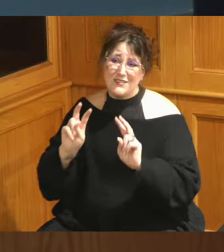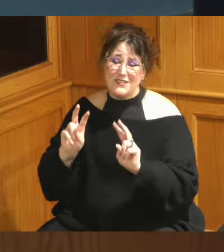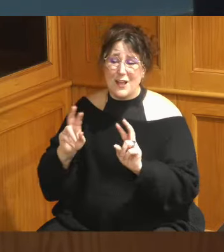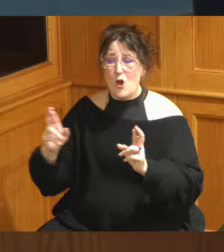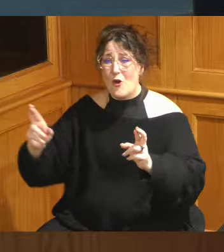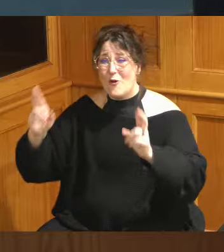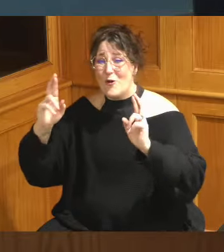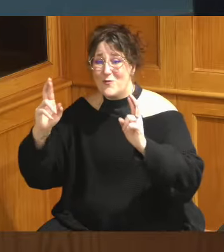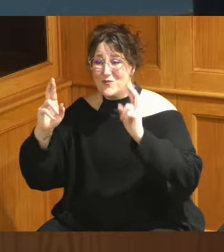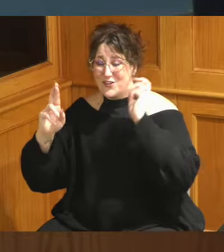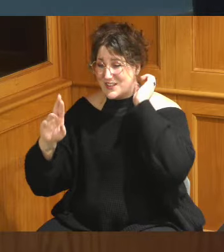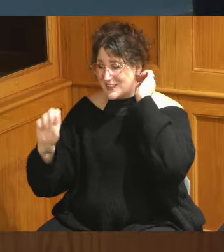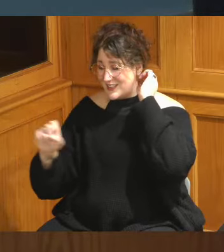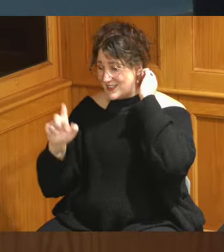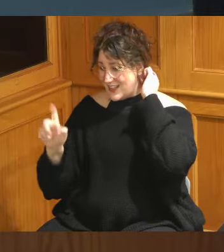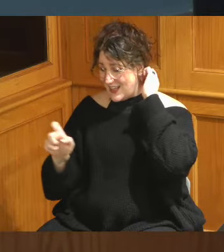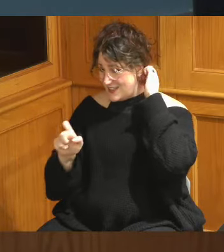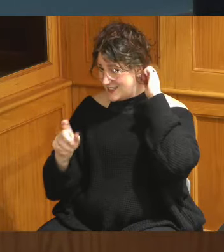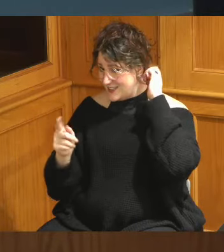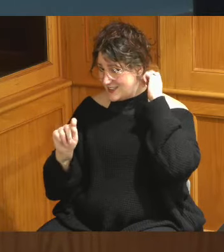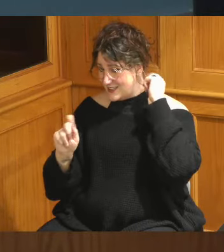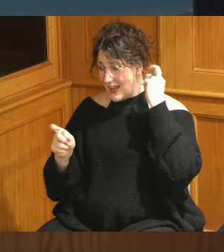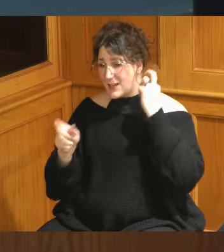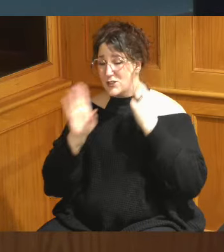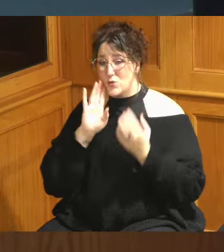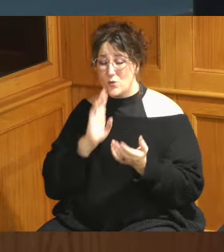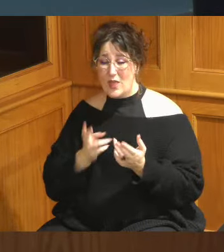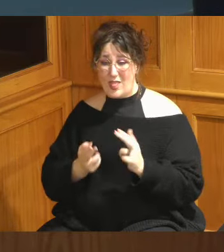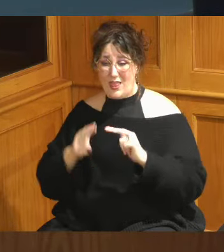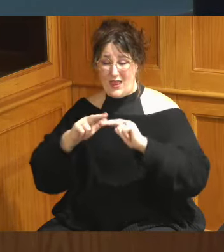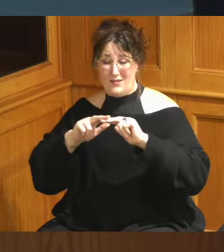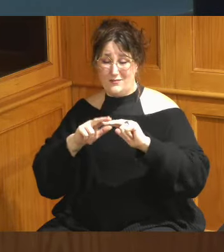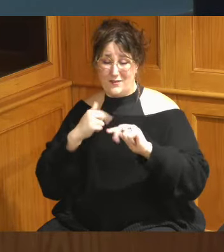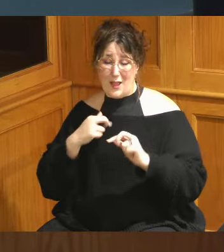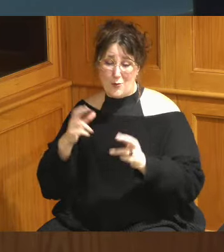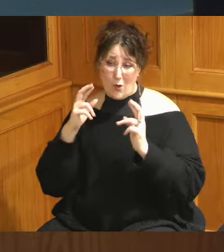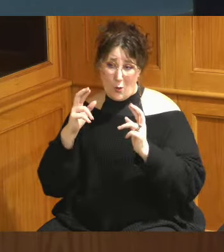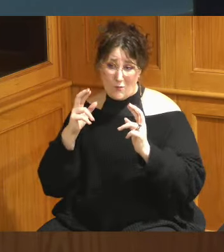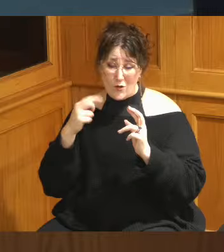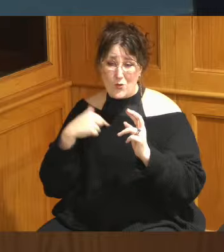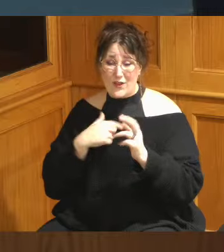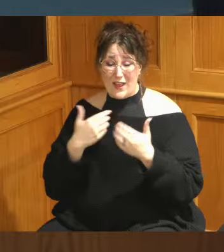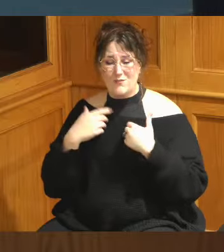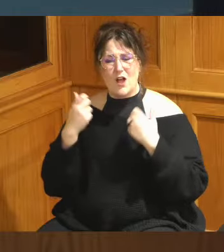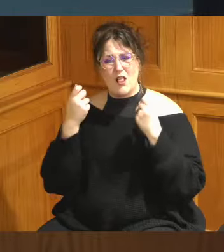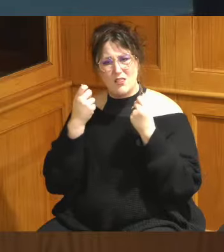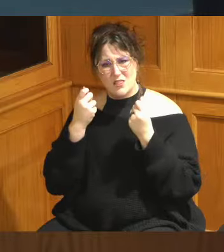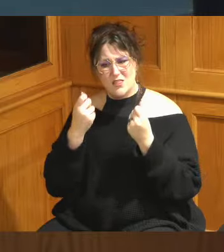that our sales tax revenue will improve. I am hopeful of that. We have a lot of we have got